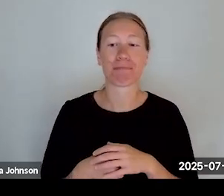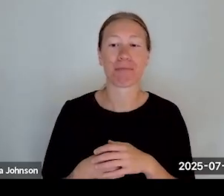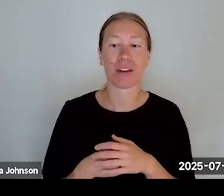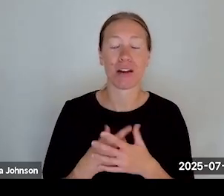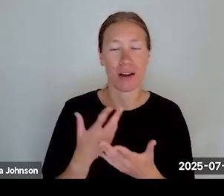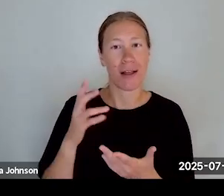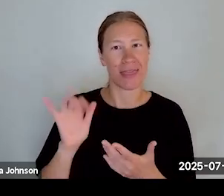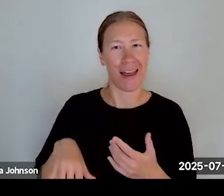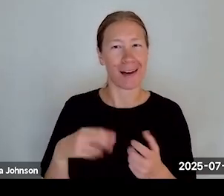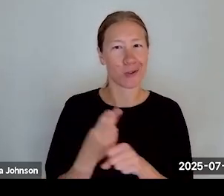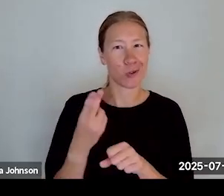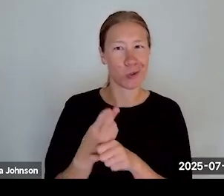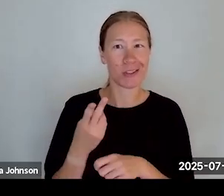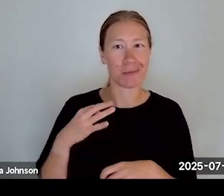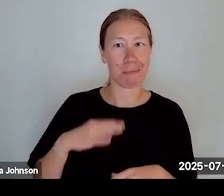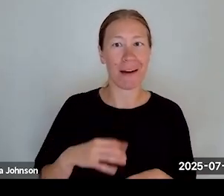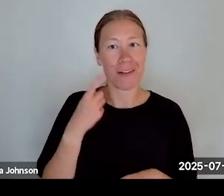with memory-related limitations.